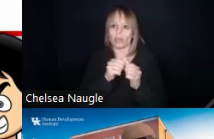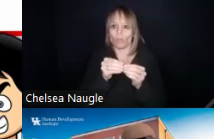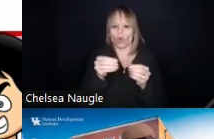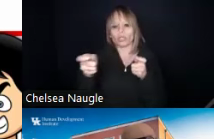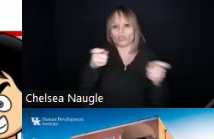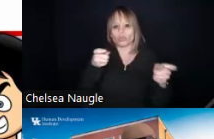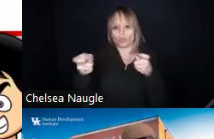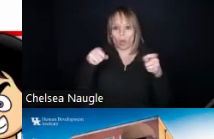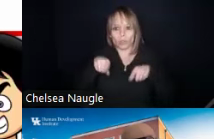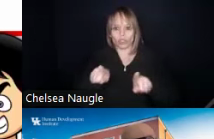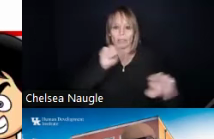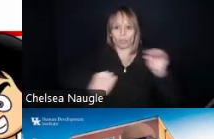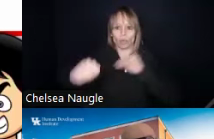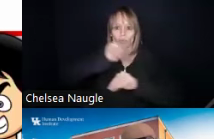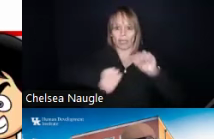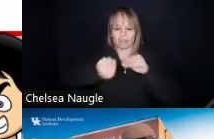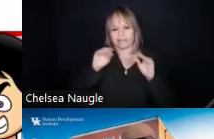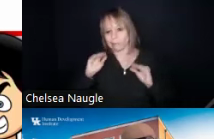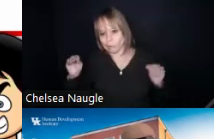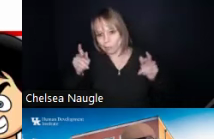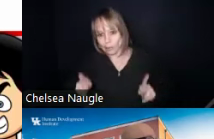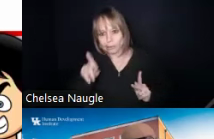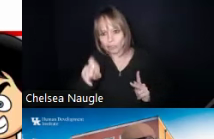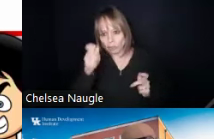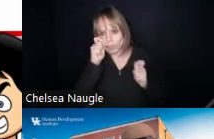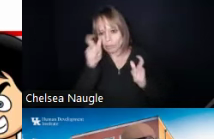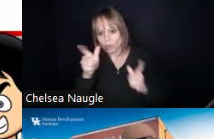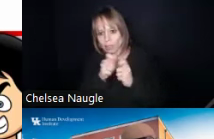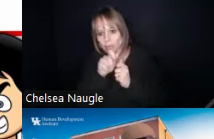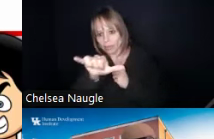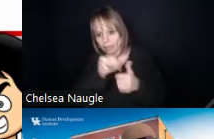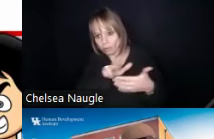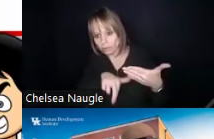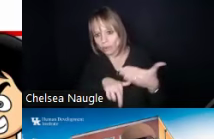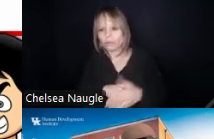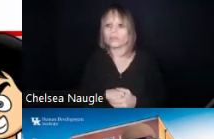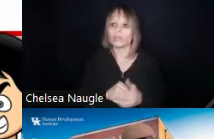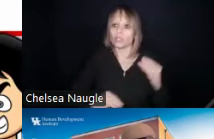don't think anybody would be much surprised, uh, by that. So, uh, the more control during movement that one gains